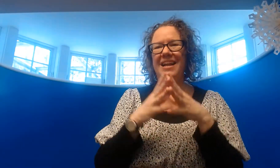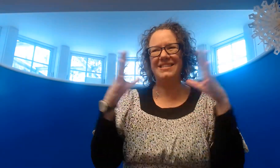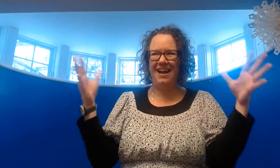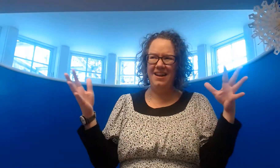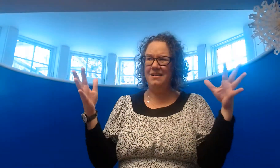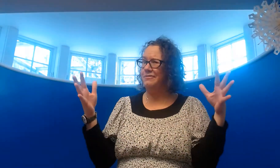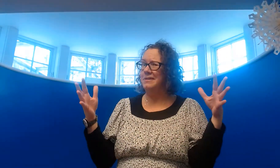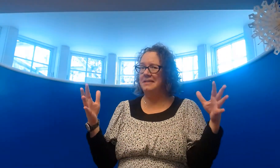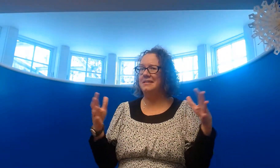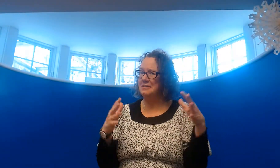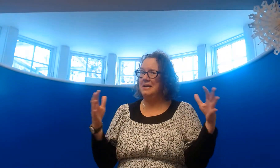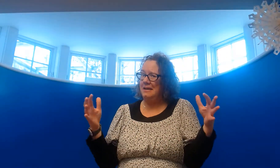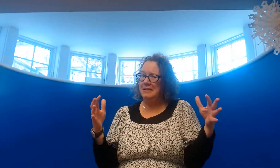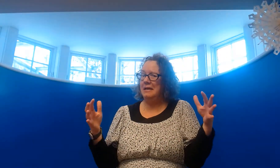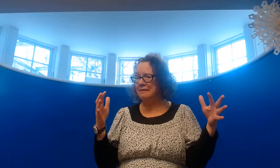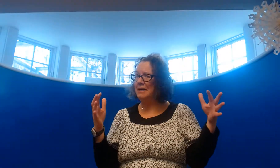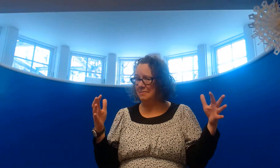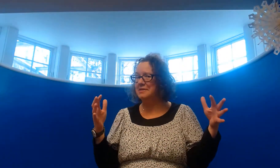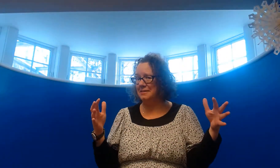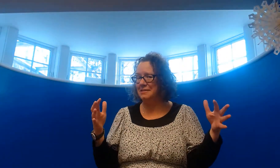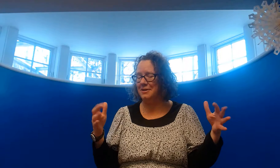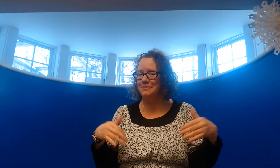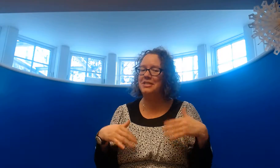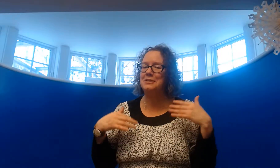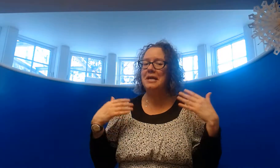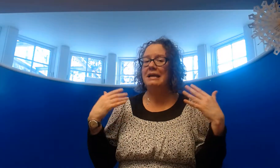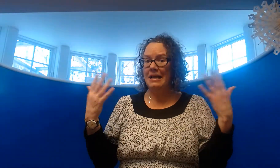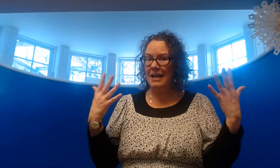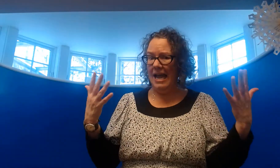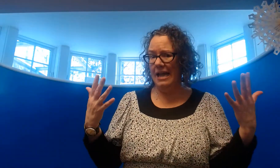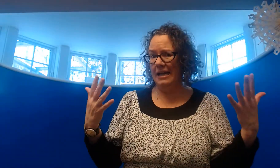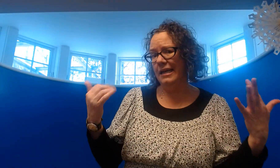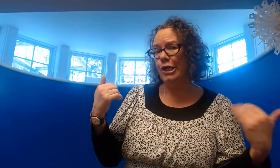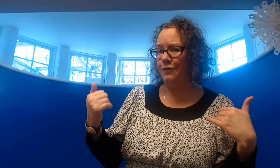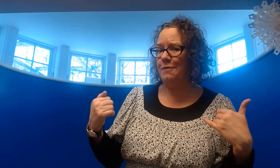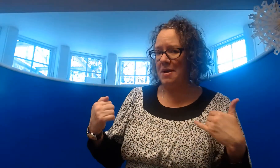it's kind of there's kind of a lot of animals in this one which is again good for memory.